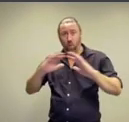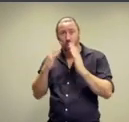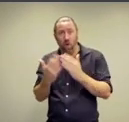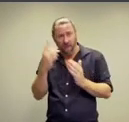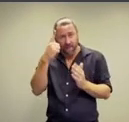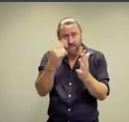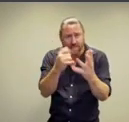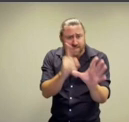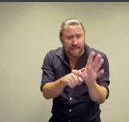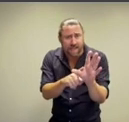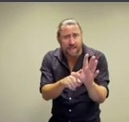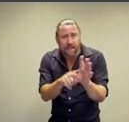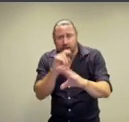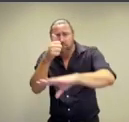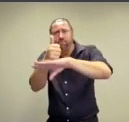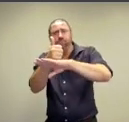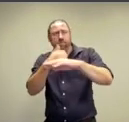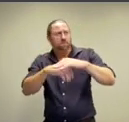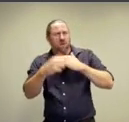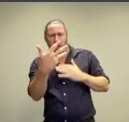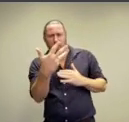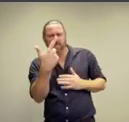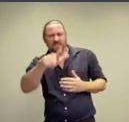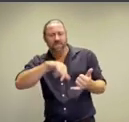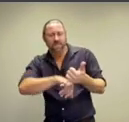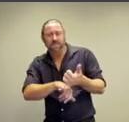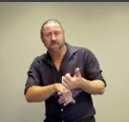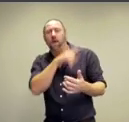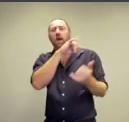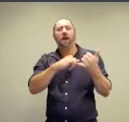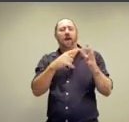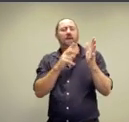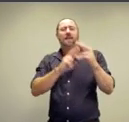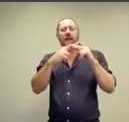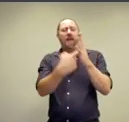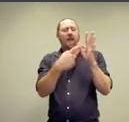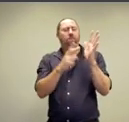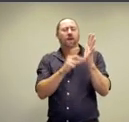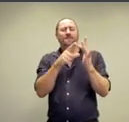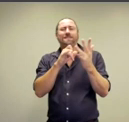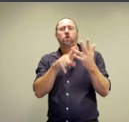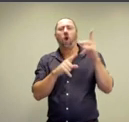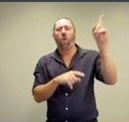there were some in Sydney, Australia from about the 70s onwards. Ultimately, San Francisco became